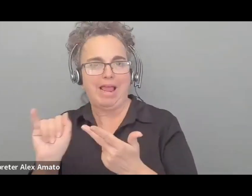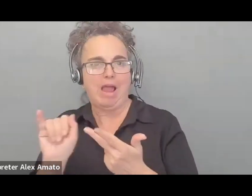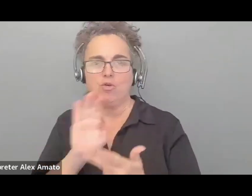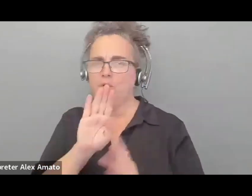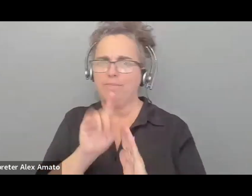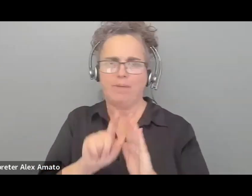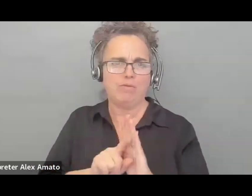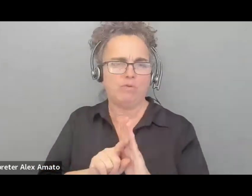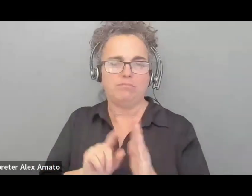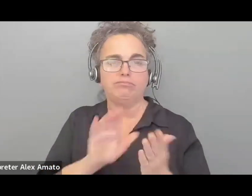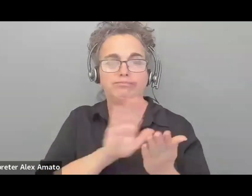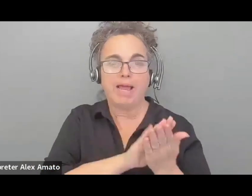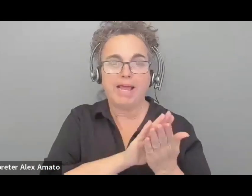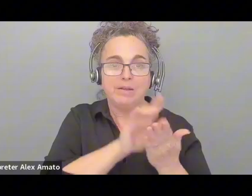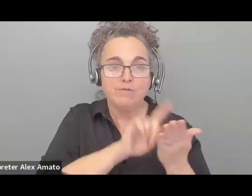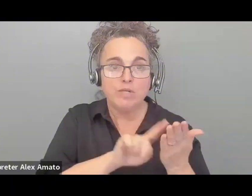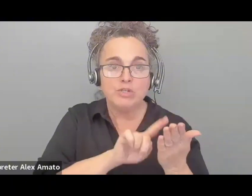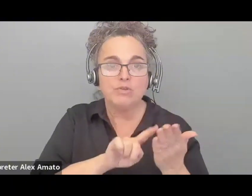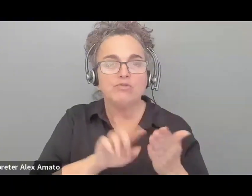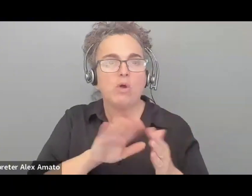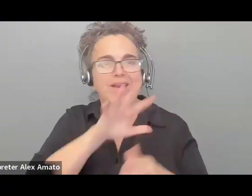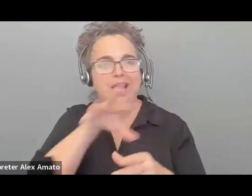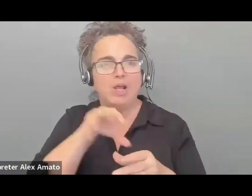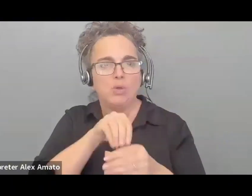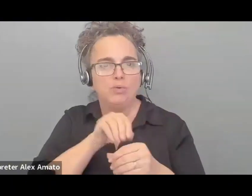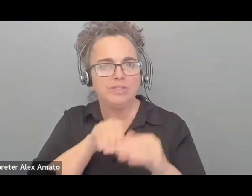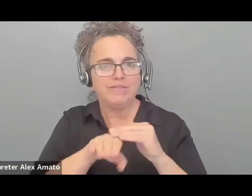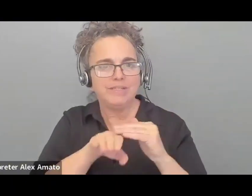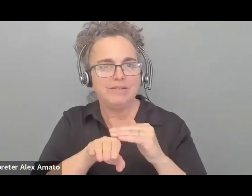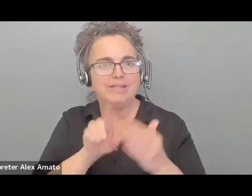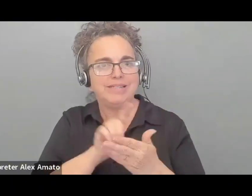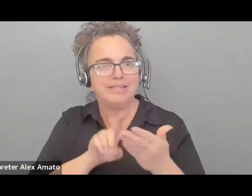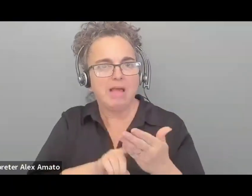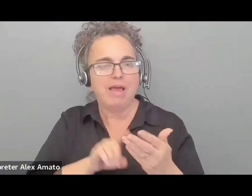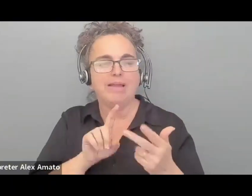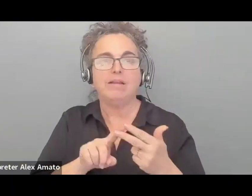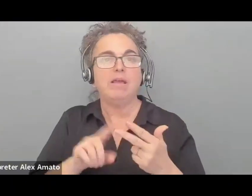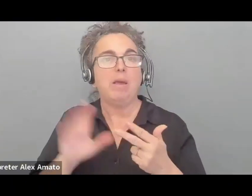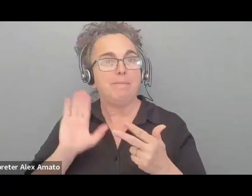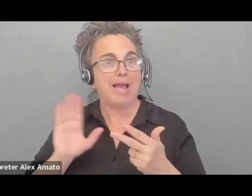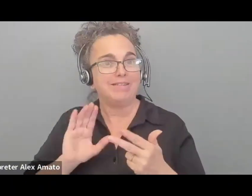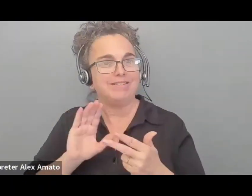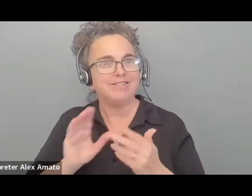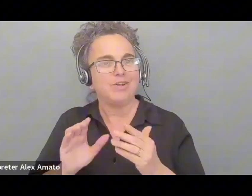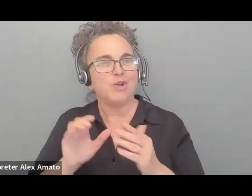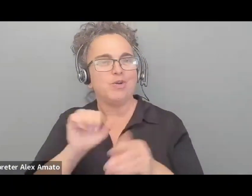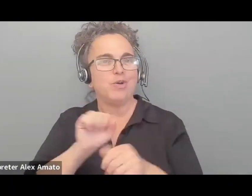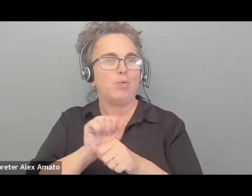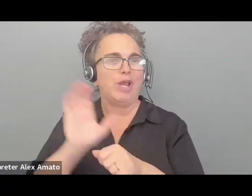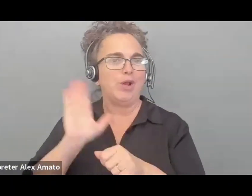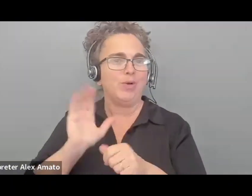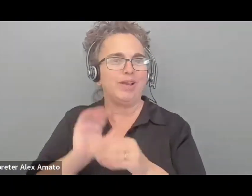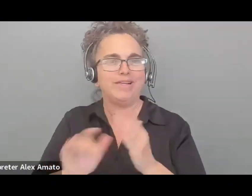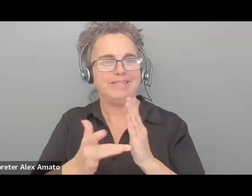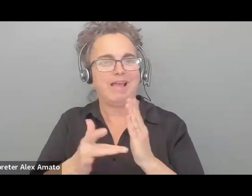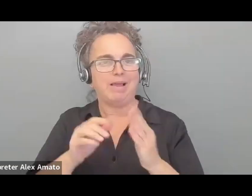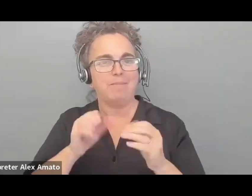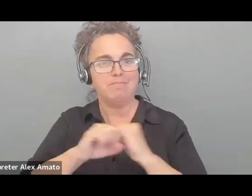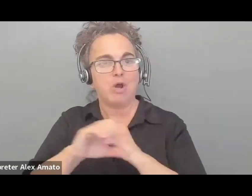inclusive design, a past career and tech marketing and under undergraduate degree in electrical engineering.